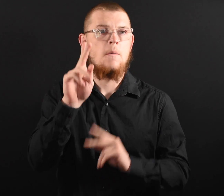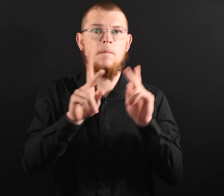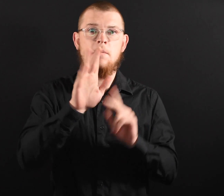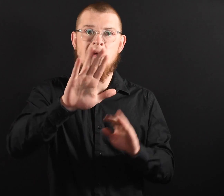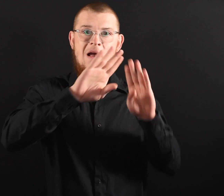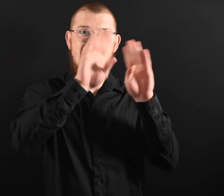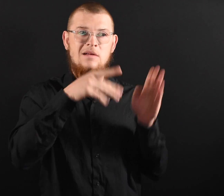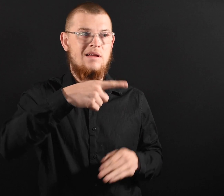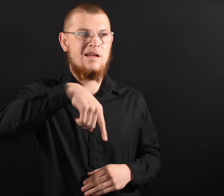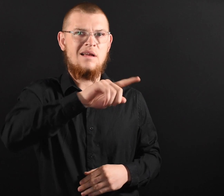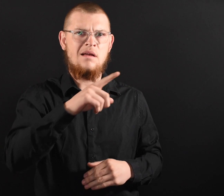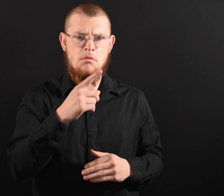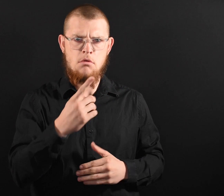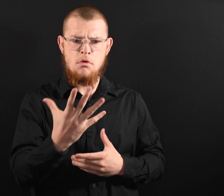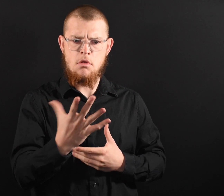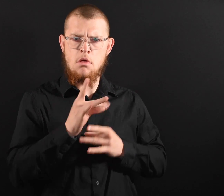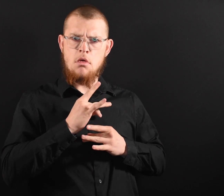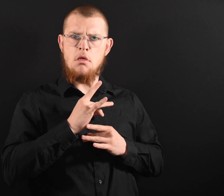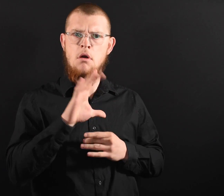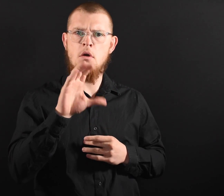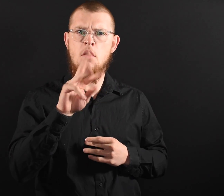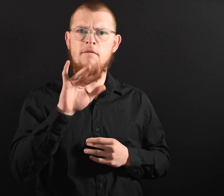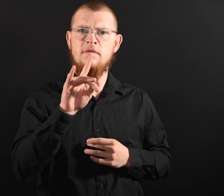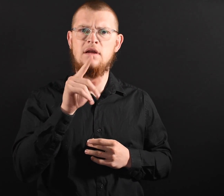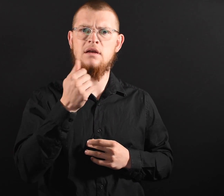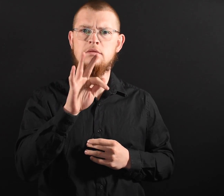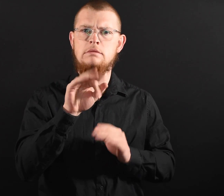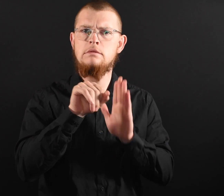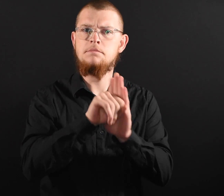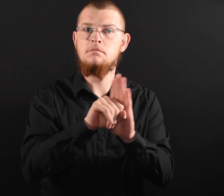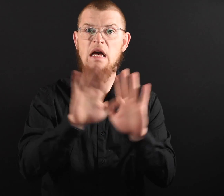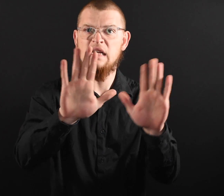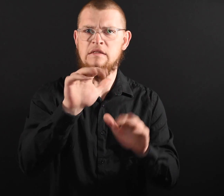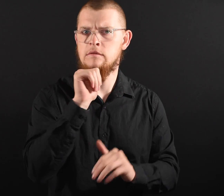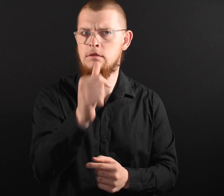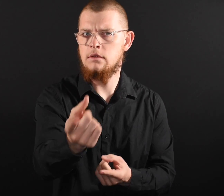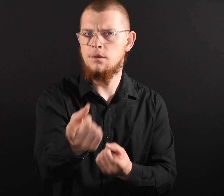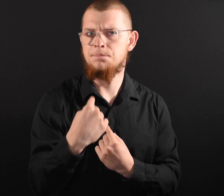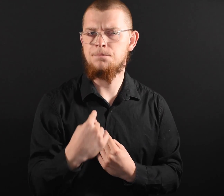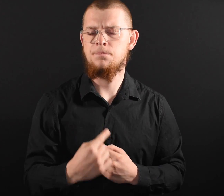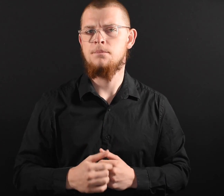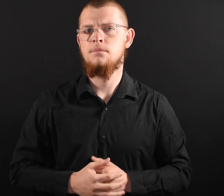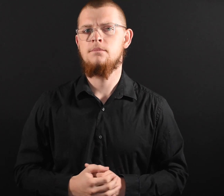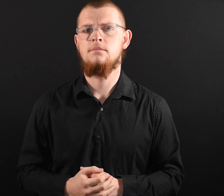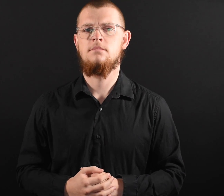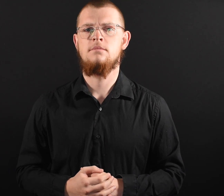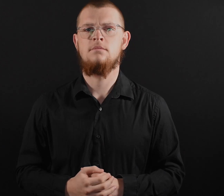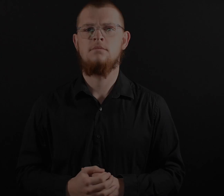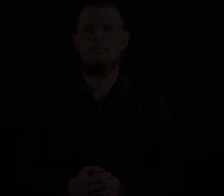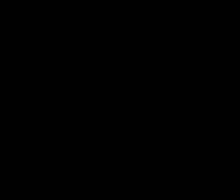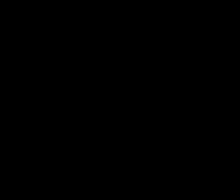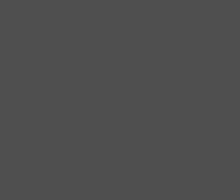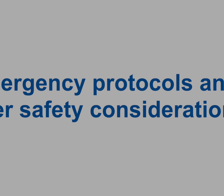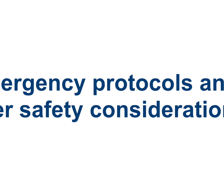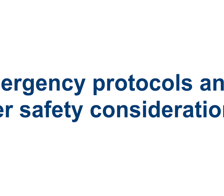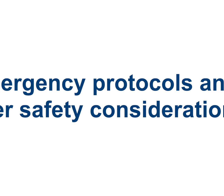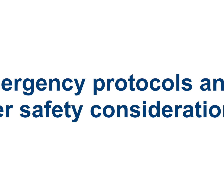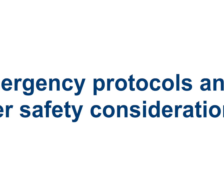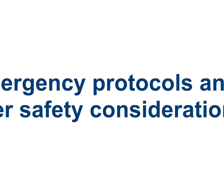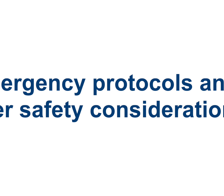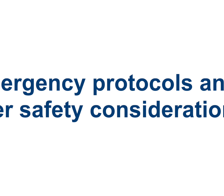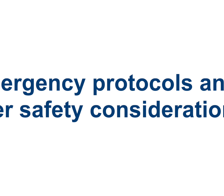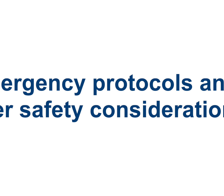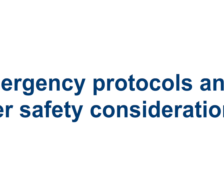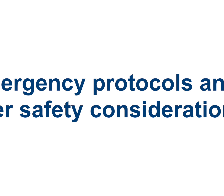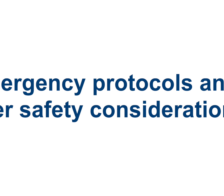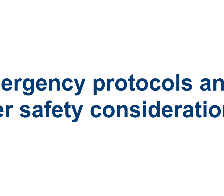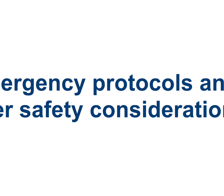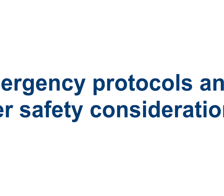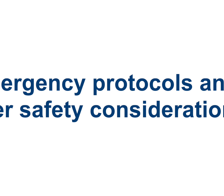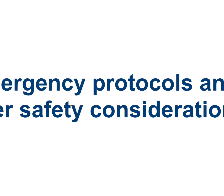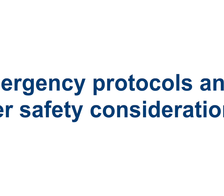or household members are exhibiting symptoms of COVID-19